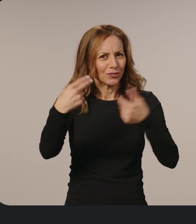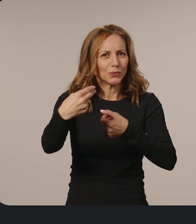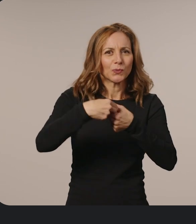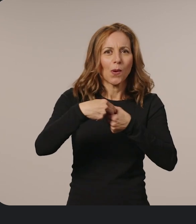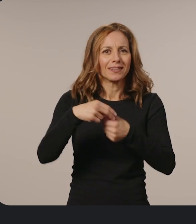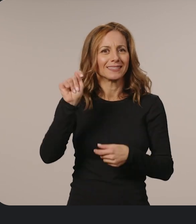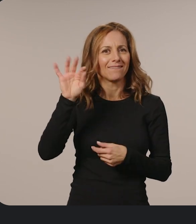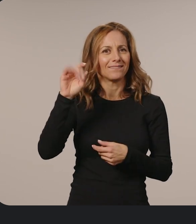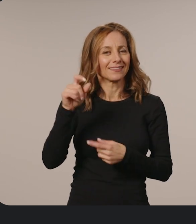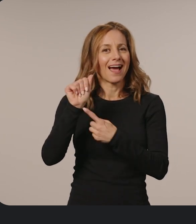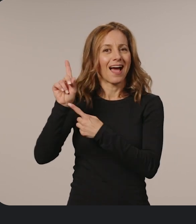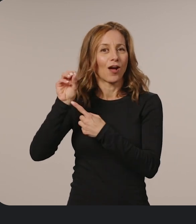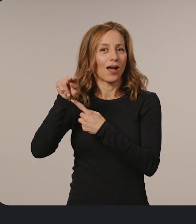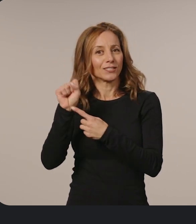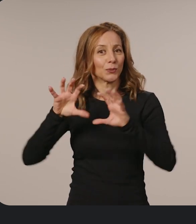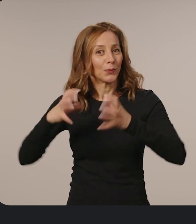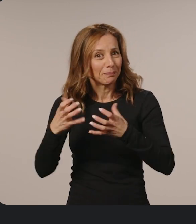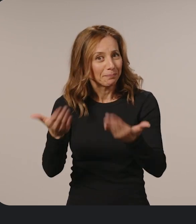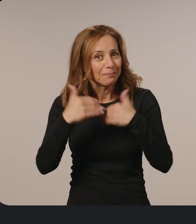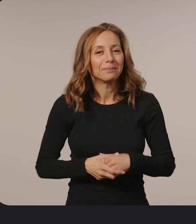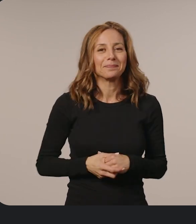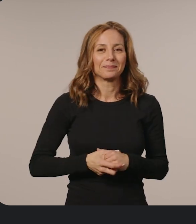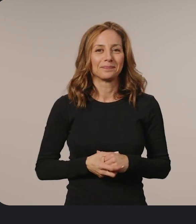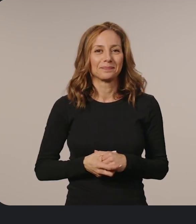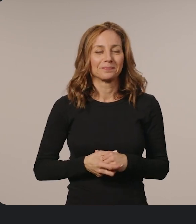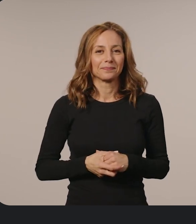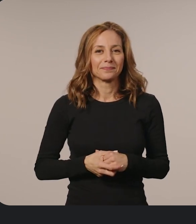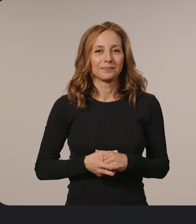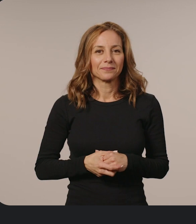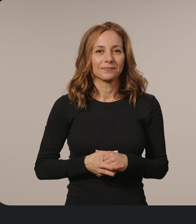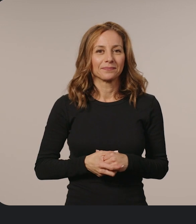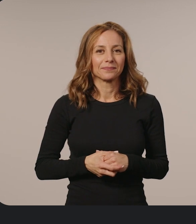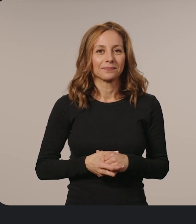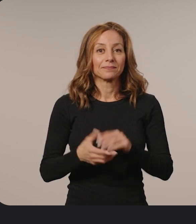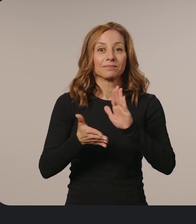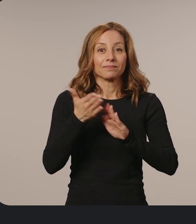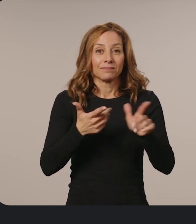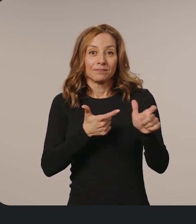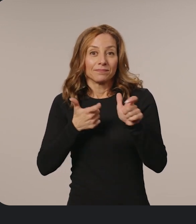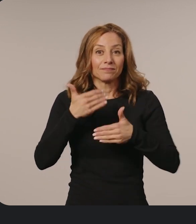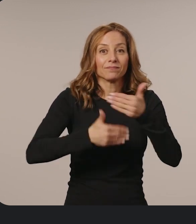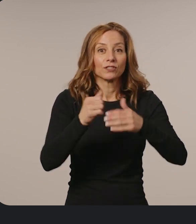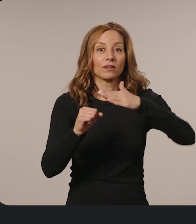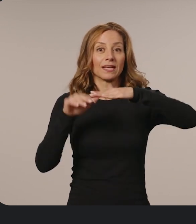we would like you to be sure to join the TFX Addons group. Accelerated infrastructure for training and running